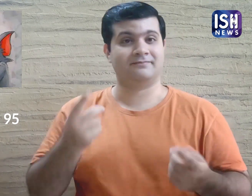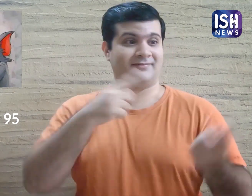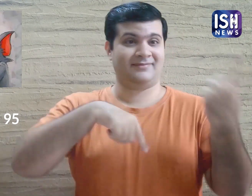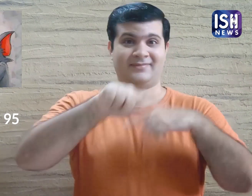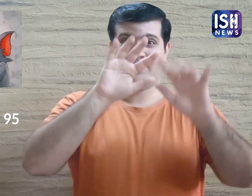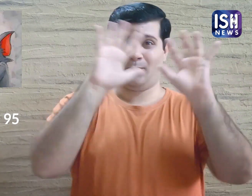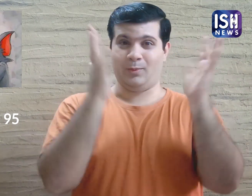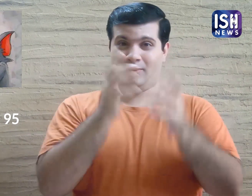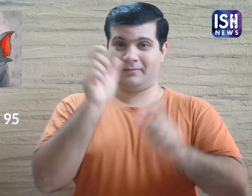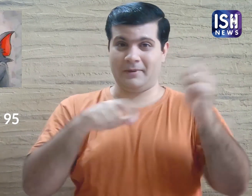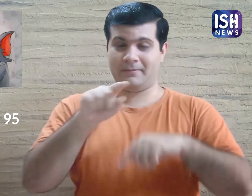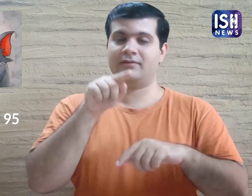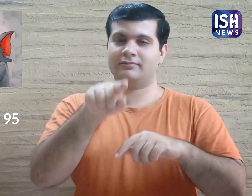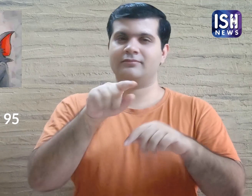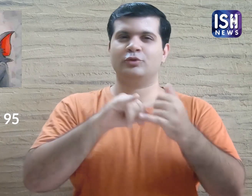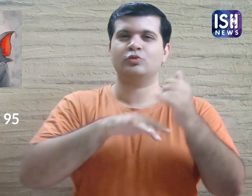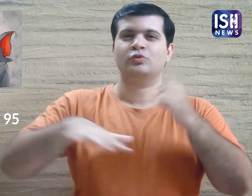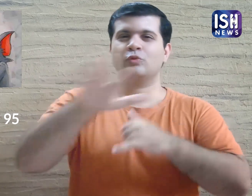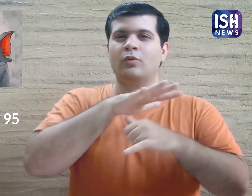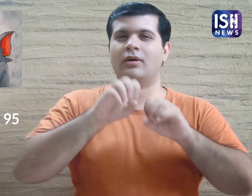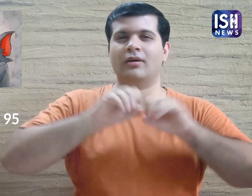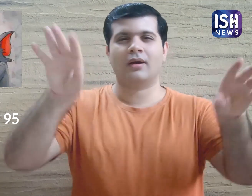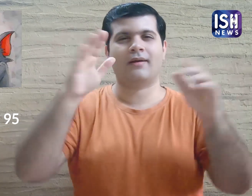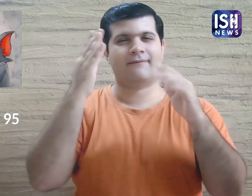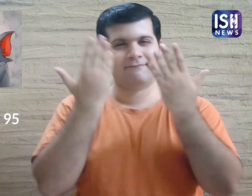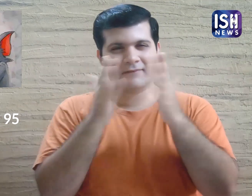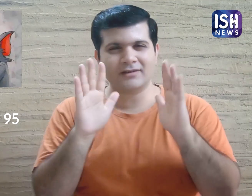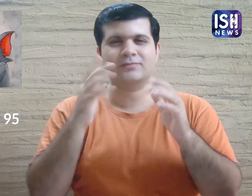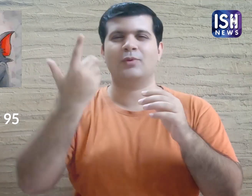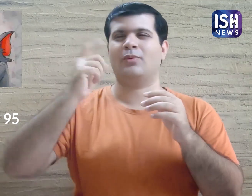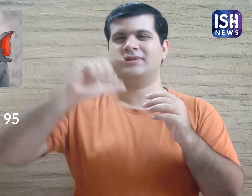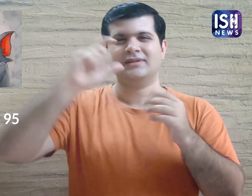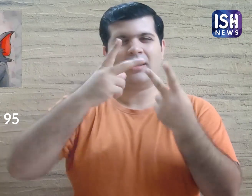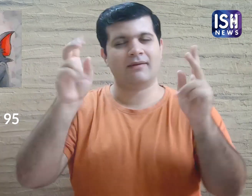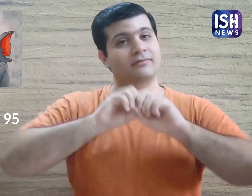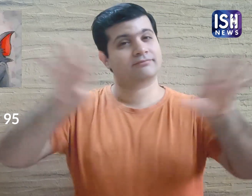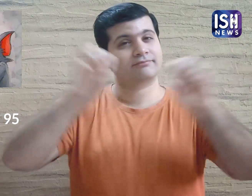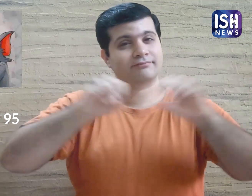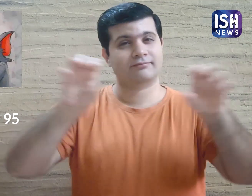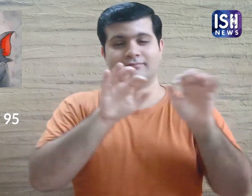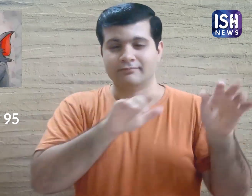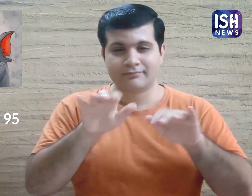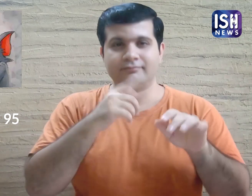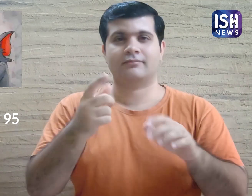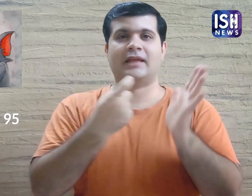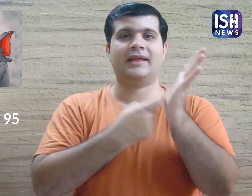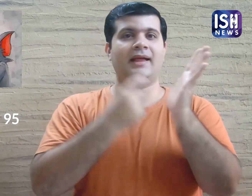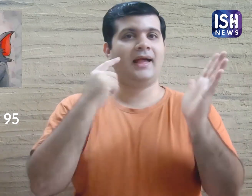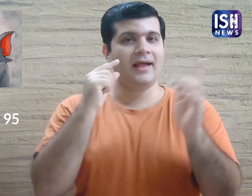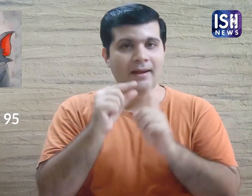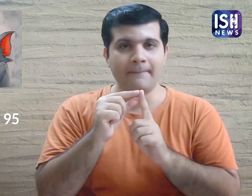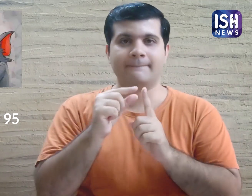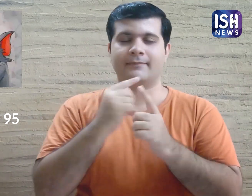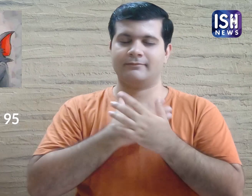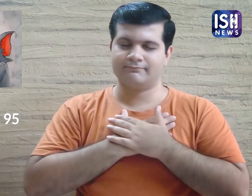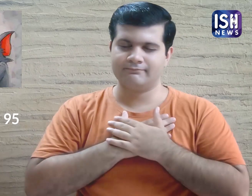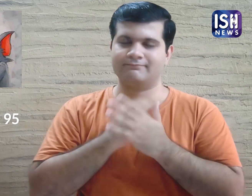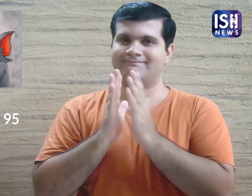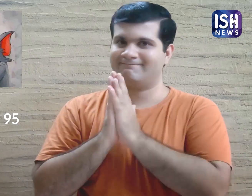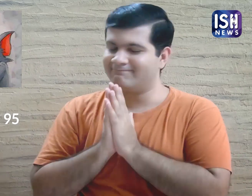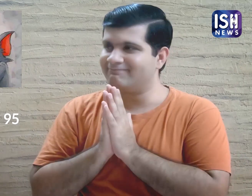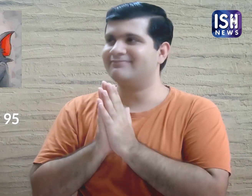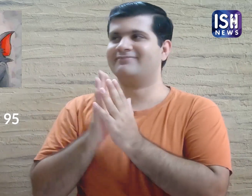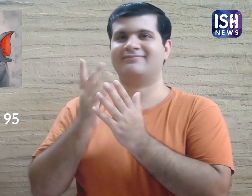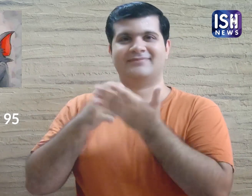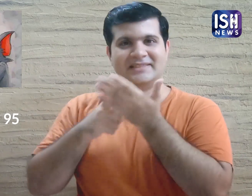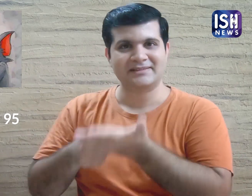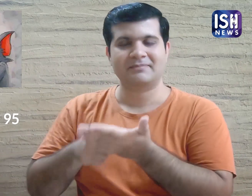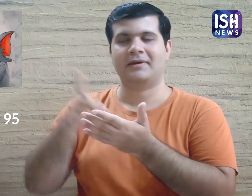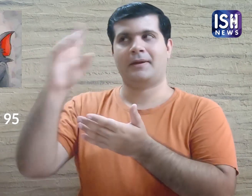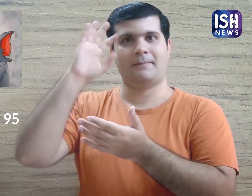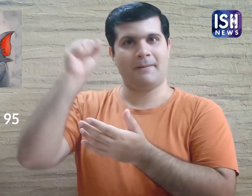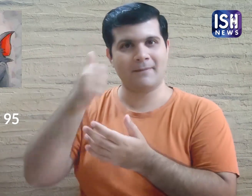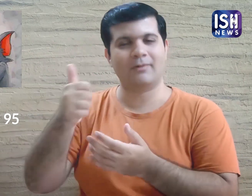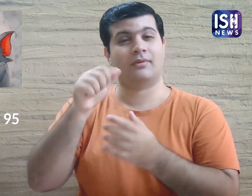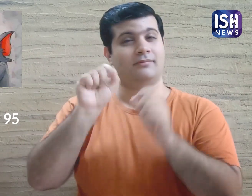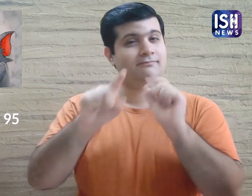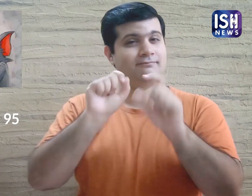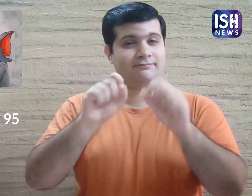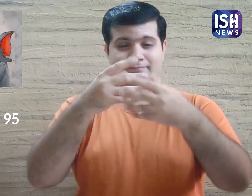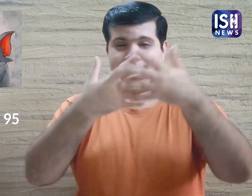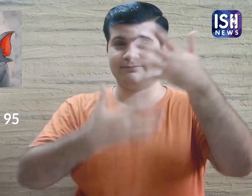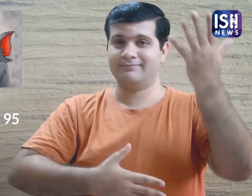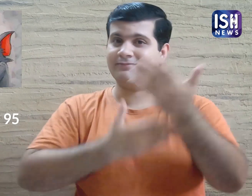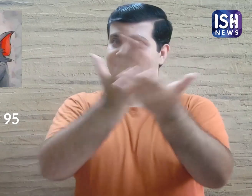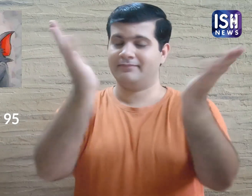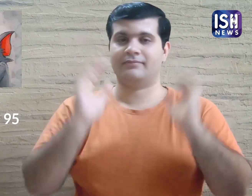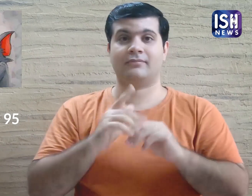Many people posted their condolences on social media.